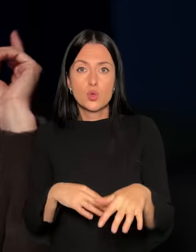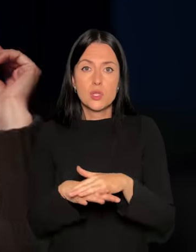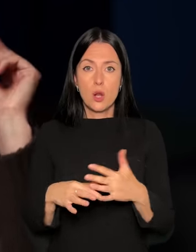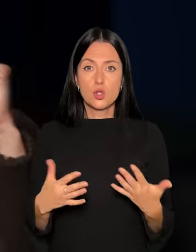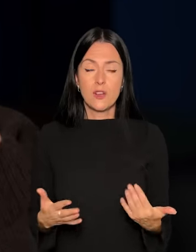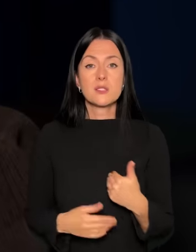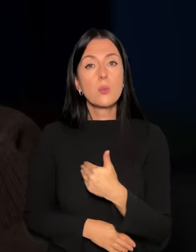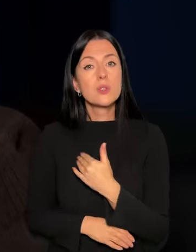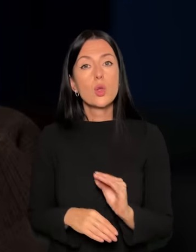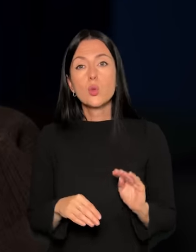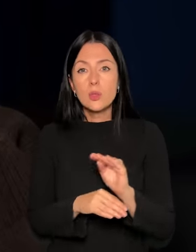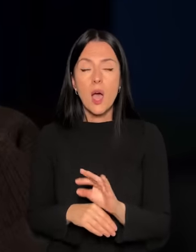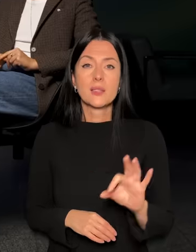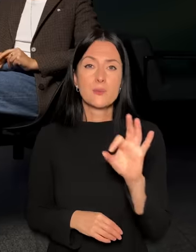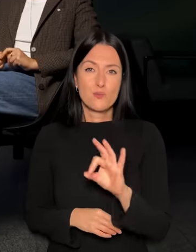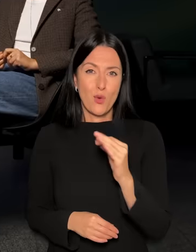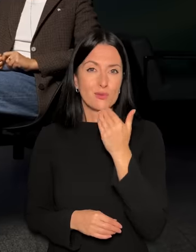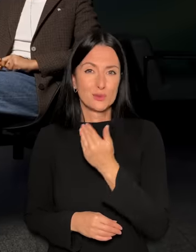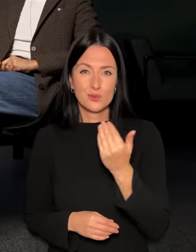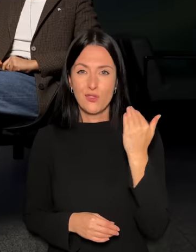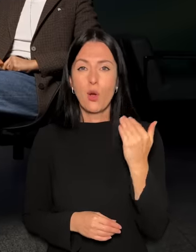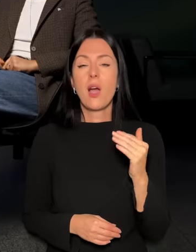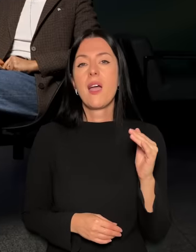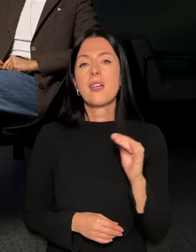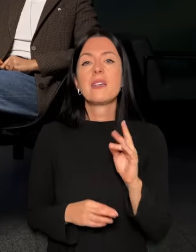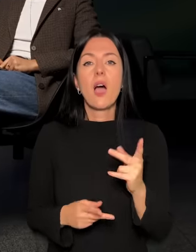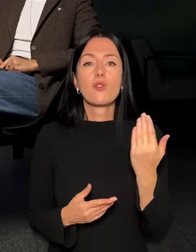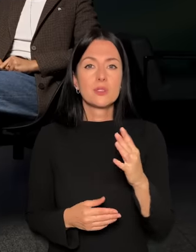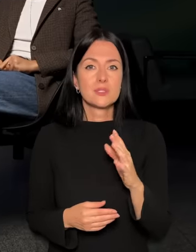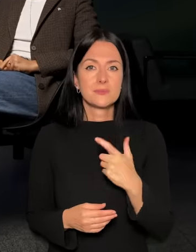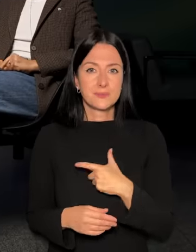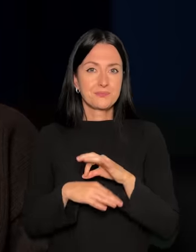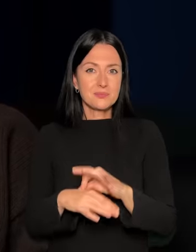I wanted to add about the Soviet Union and how they treated veterans.